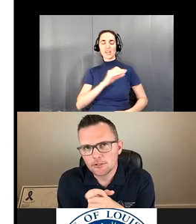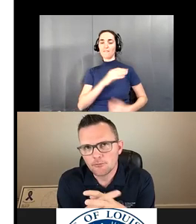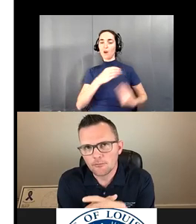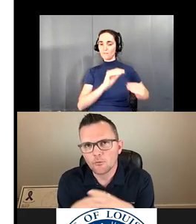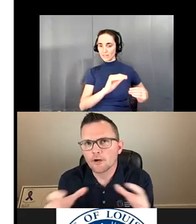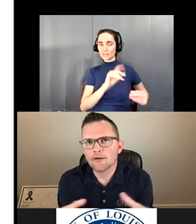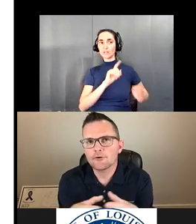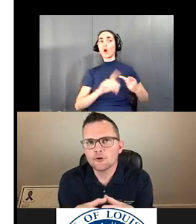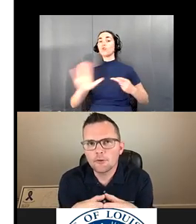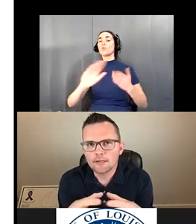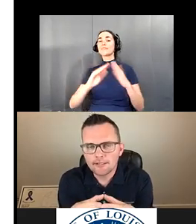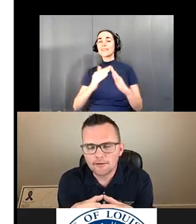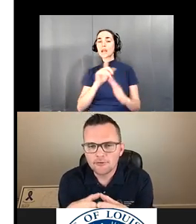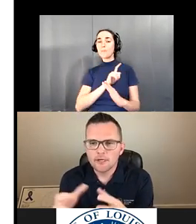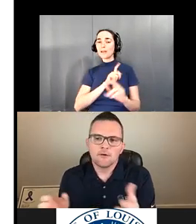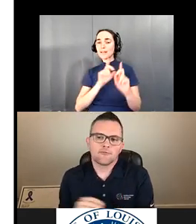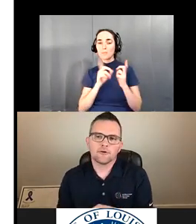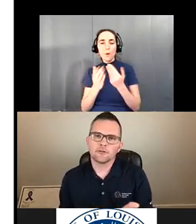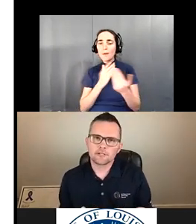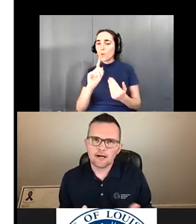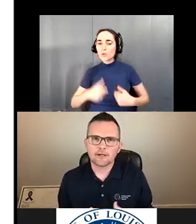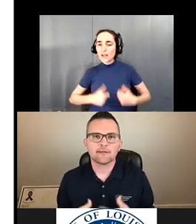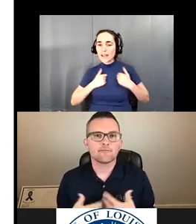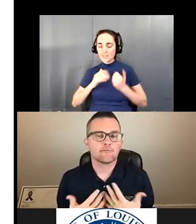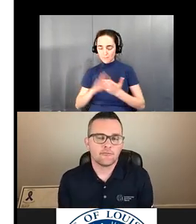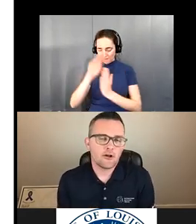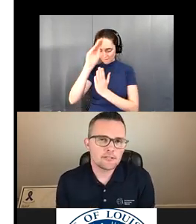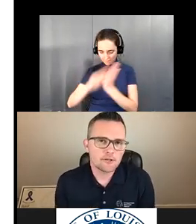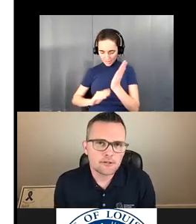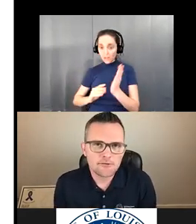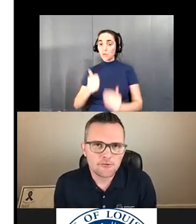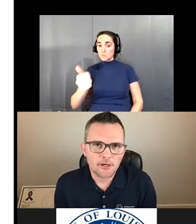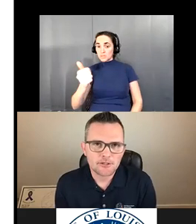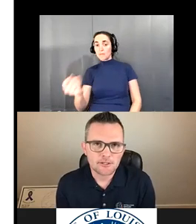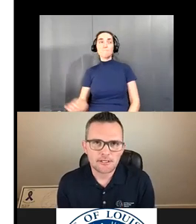Department wherever you may live, fill this out and volunteer this information to them